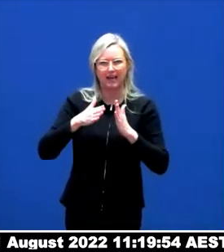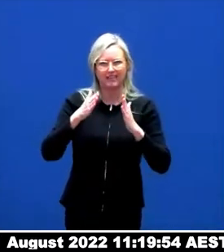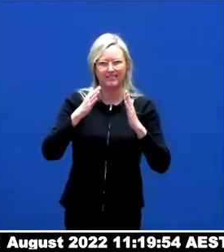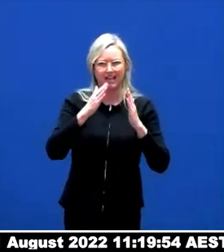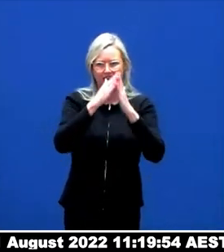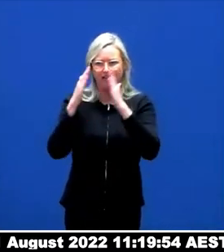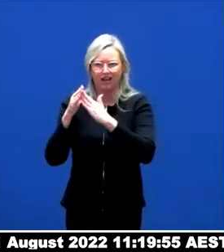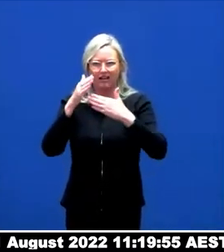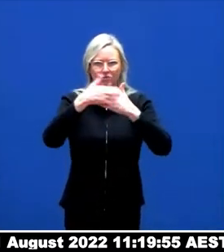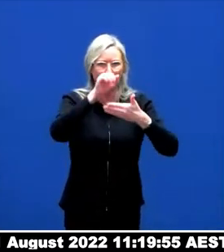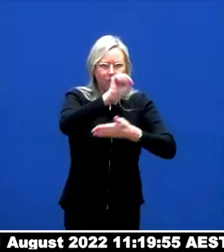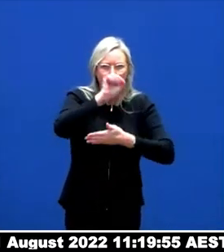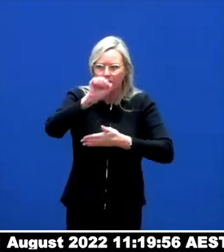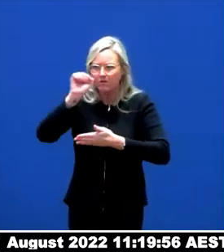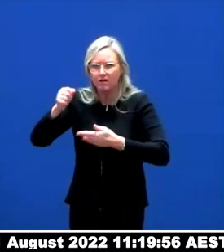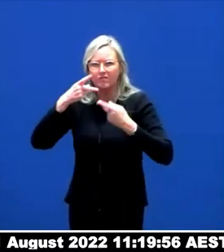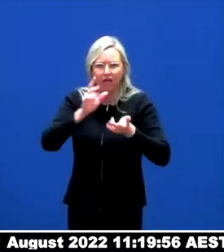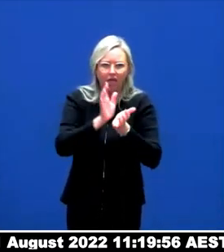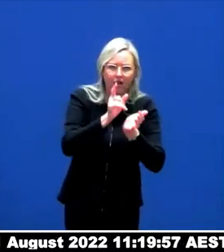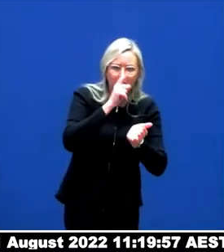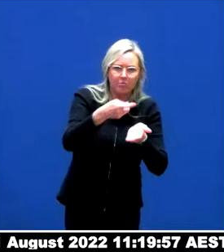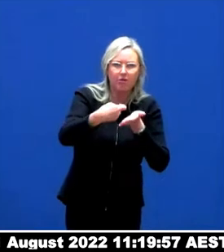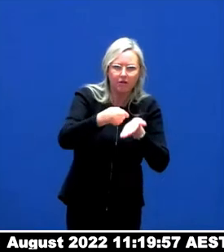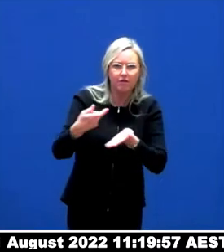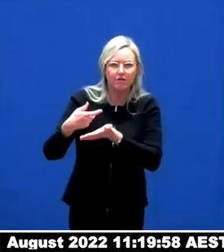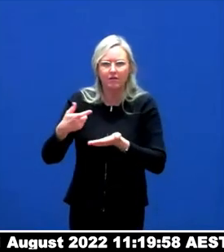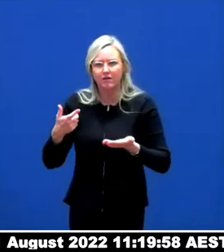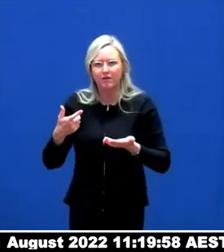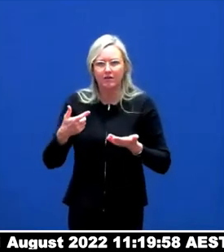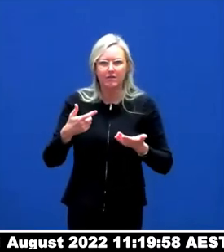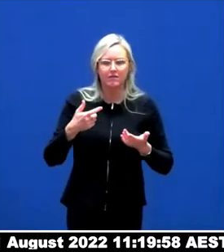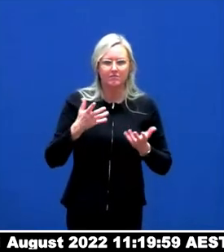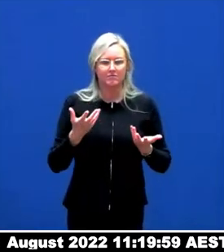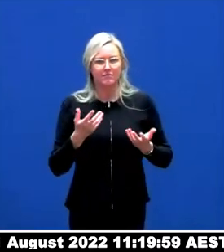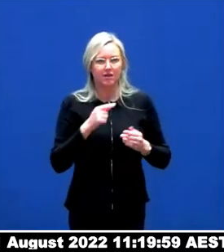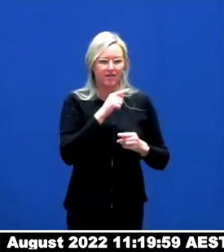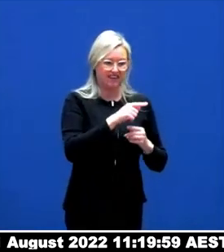You didn't really talk to the employers that much, over the phone but not face-to-face.